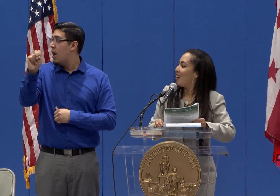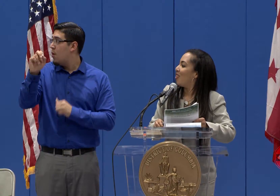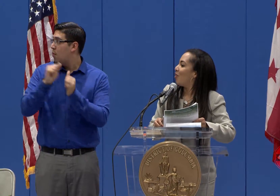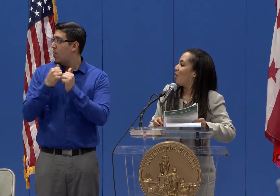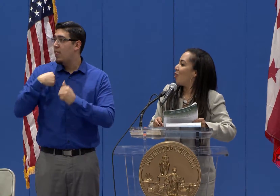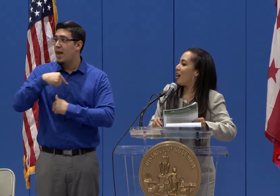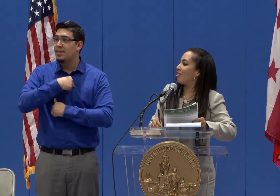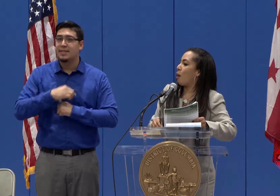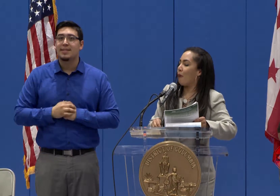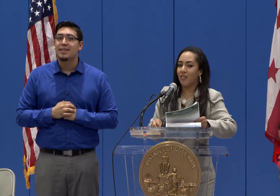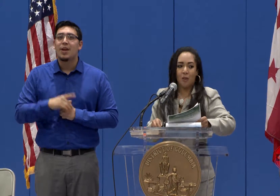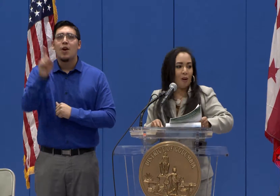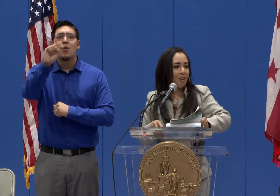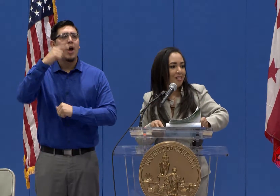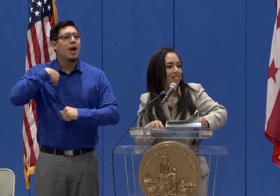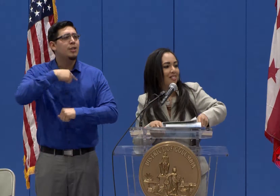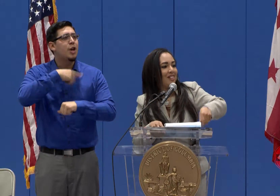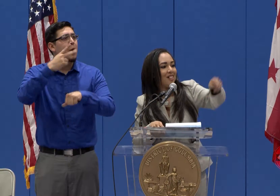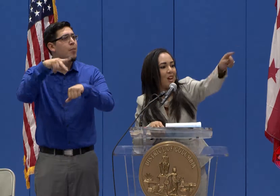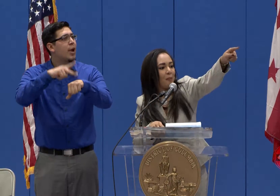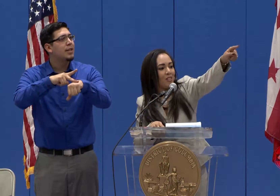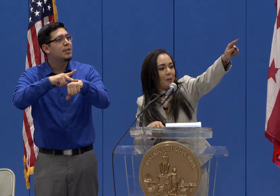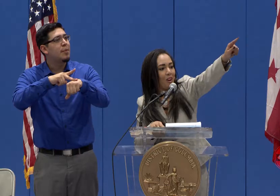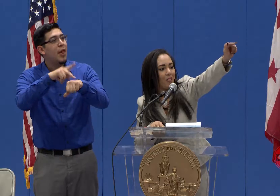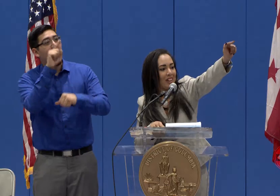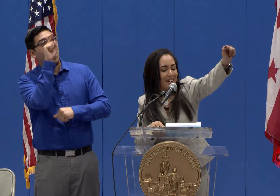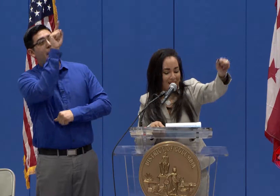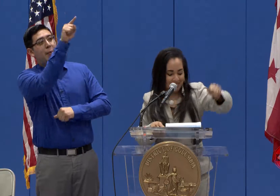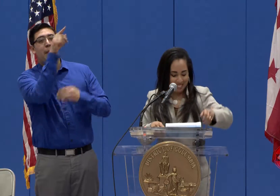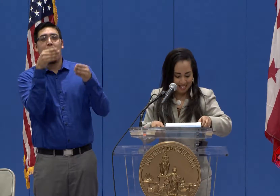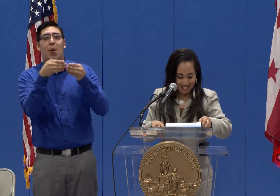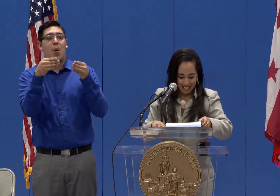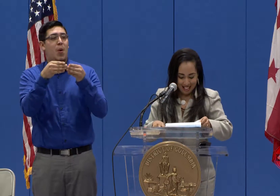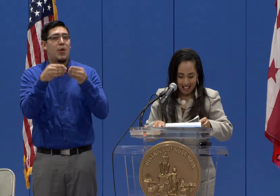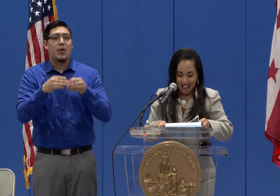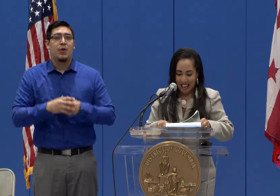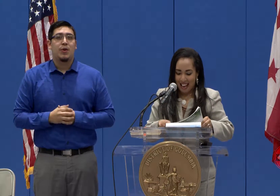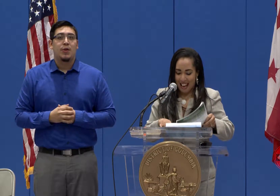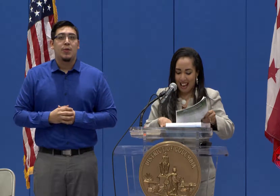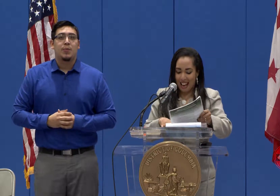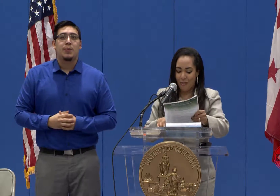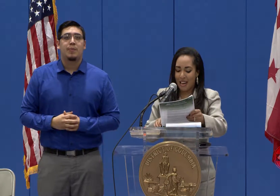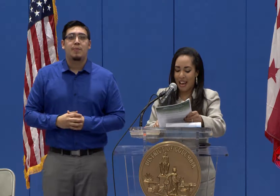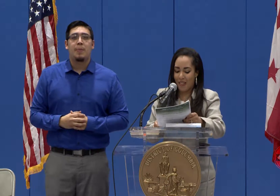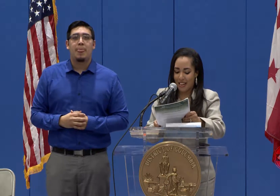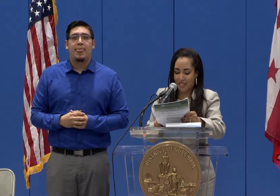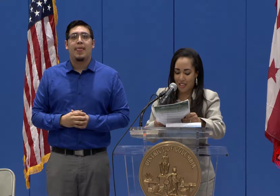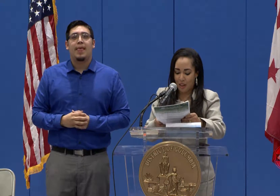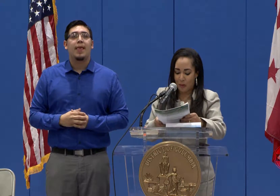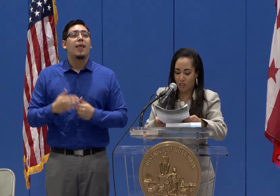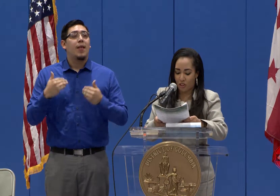WHERE IS OUR PRINCIPAL? THERE IS OUR PRINCIPAL OVER THERE. AND WE HAVE ANC COMMISSIONERS